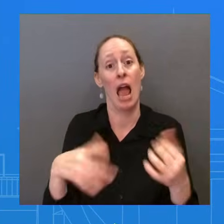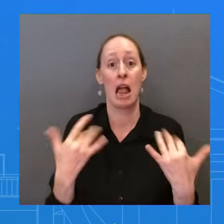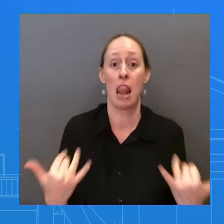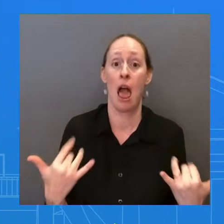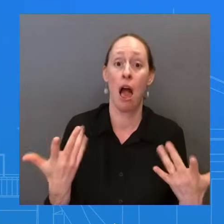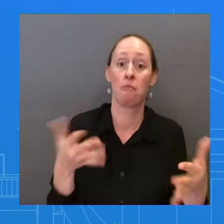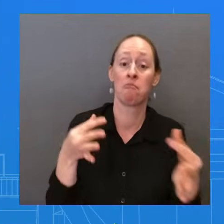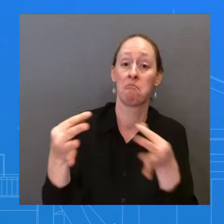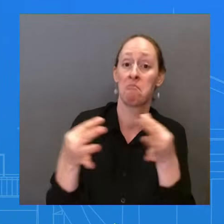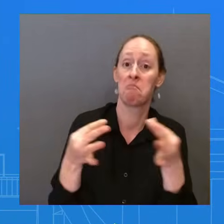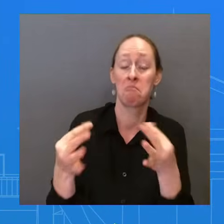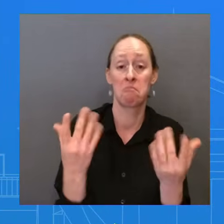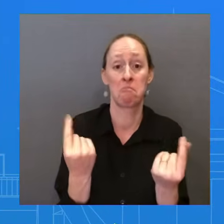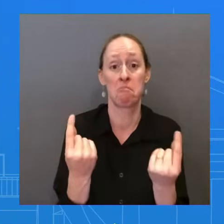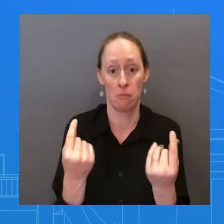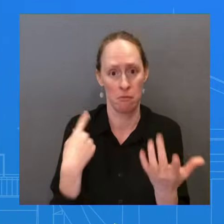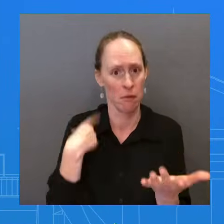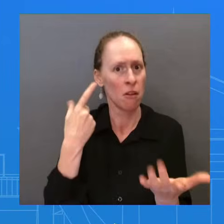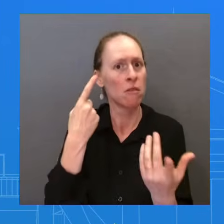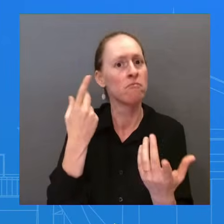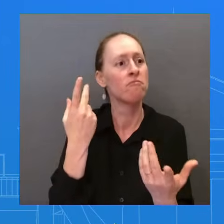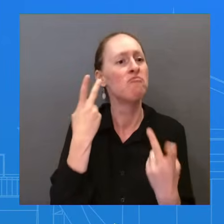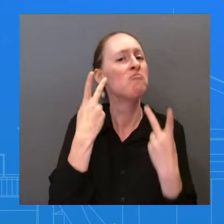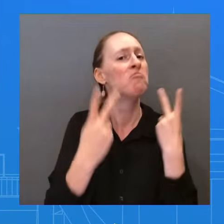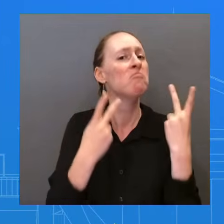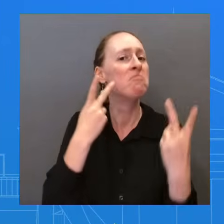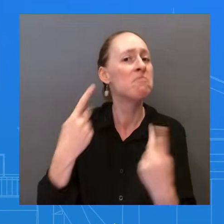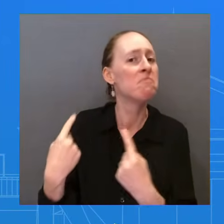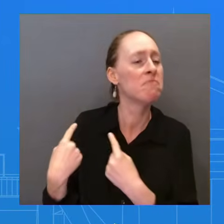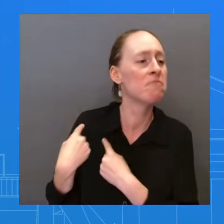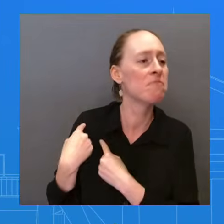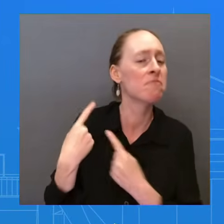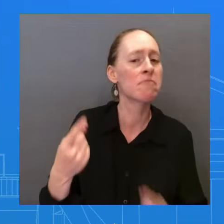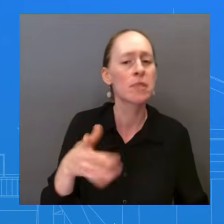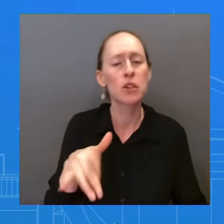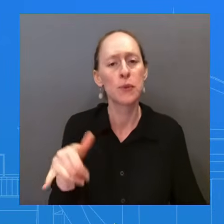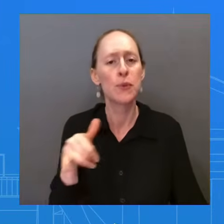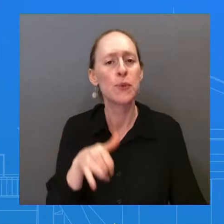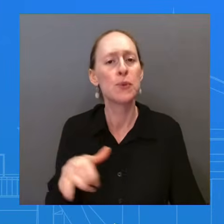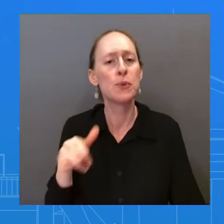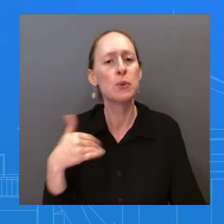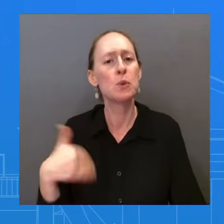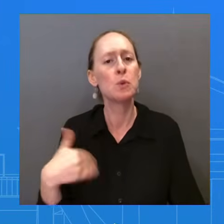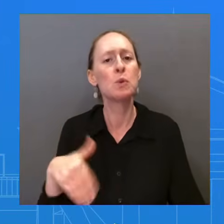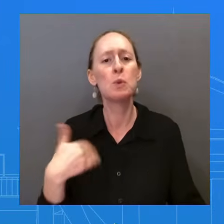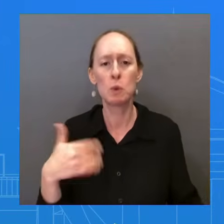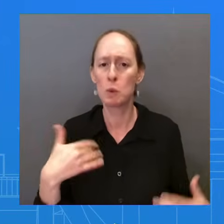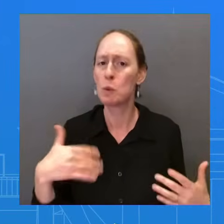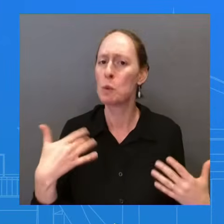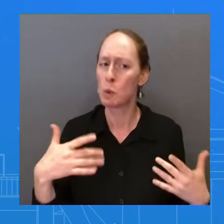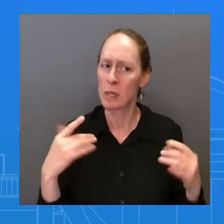there has been a lot of fighting and a lot of back and forth here. And I think I need to leave it at that.